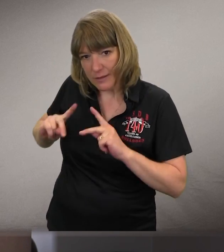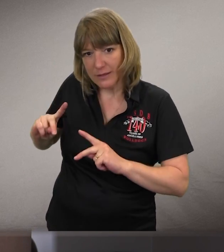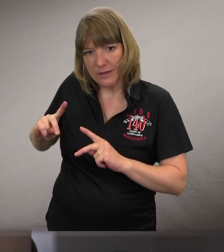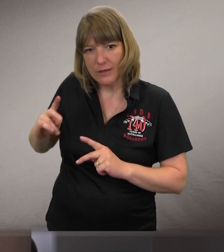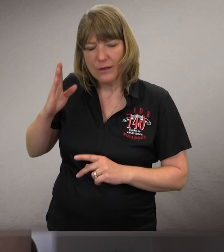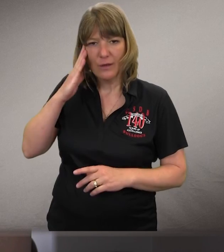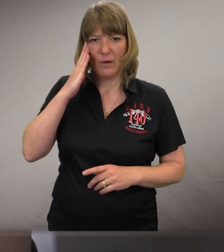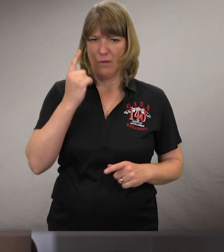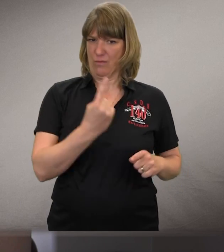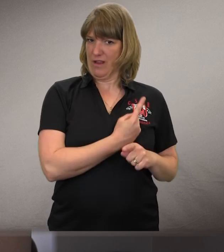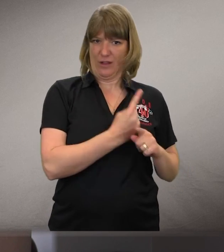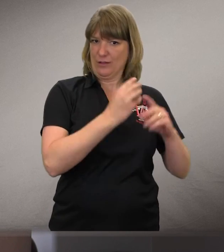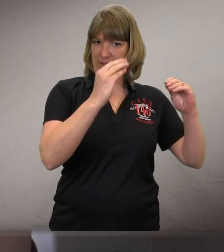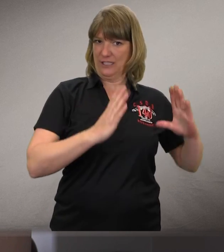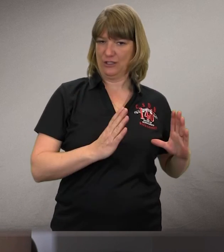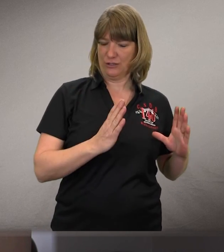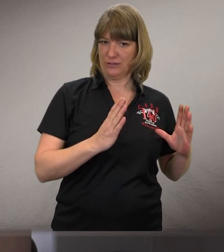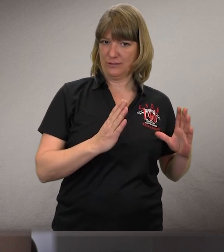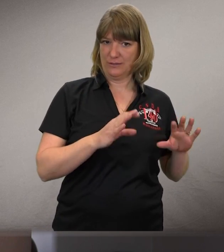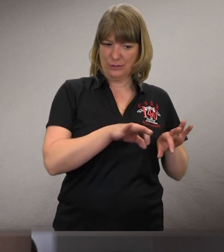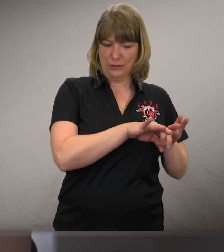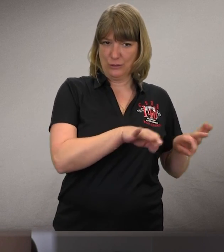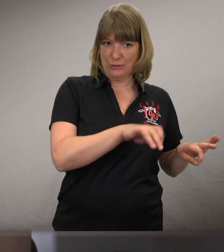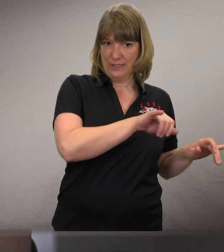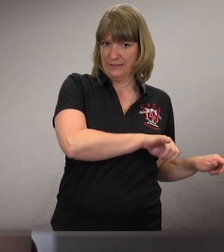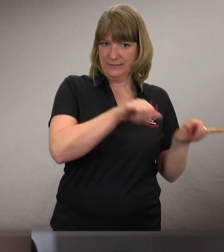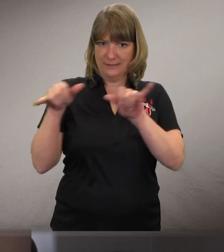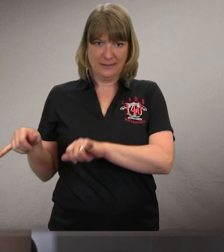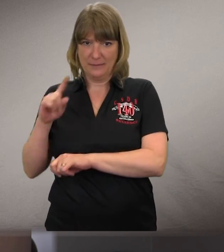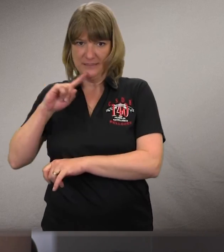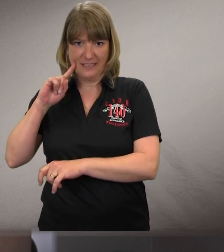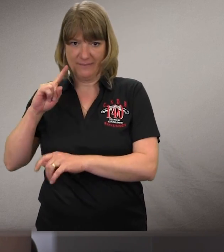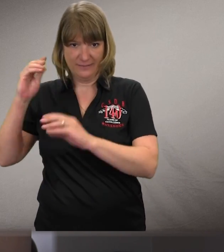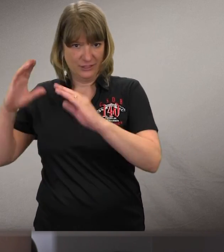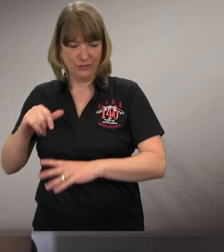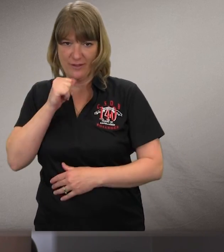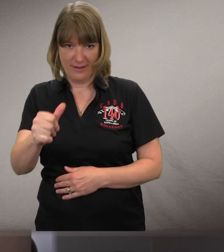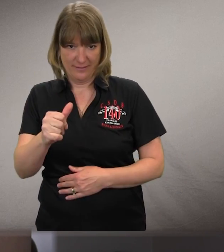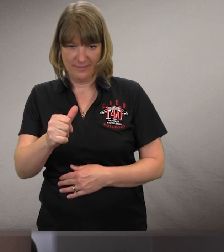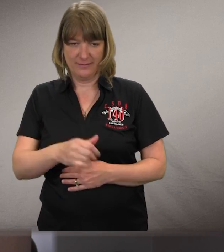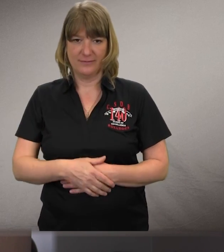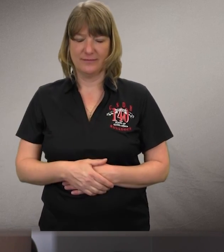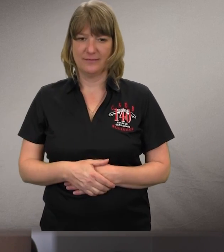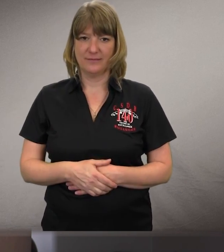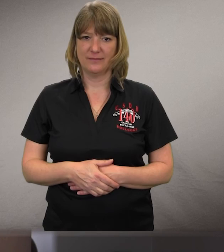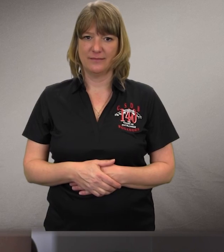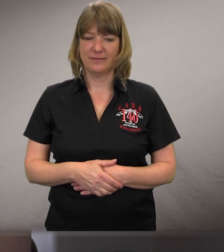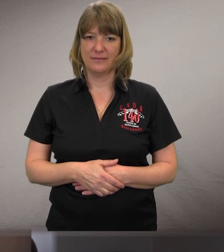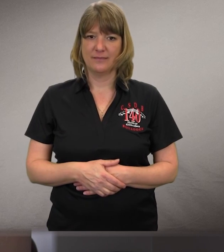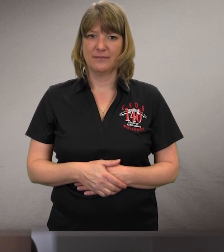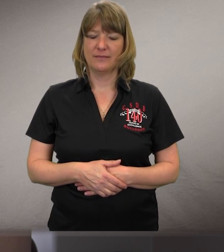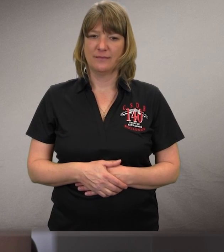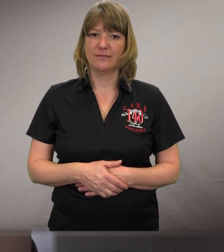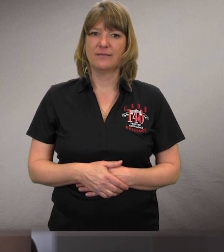Because regular teachers don't have the same degrees that the deaf teacher has.